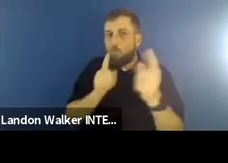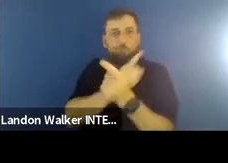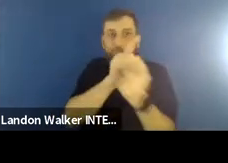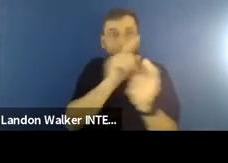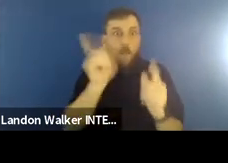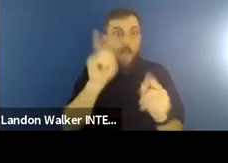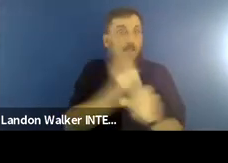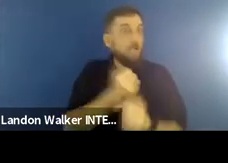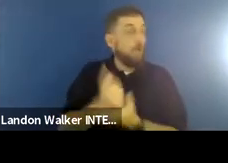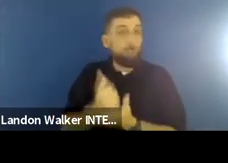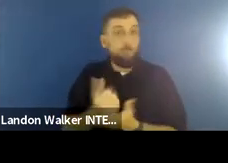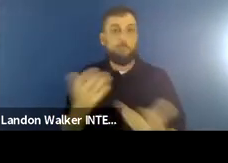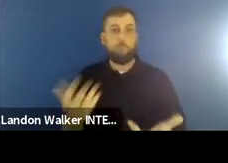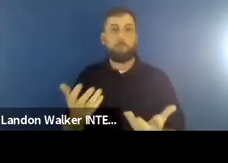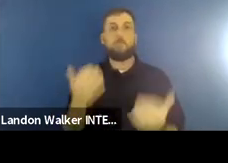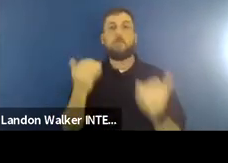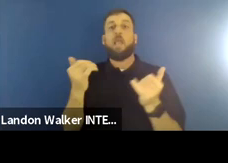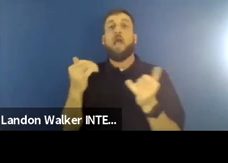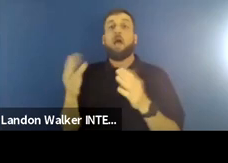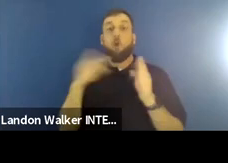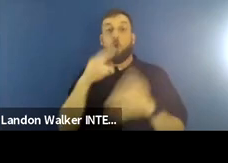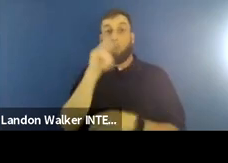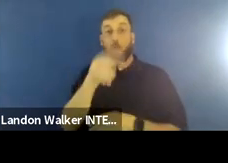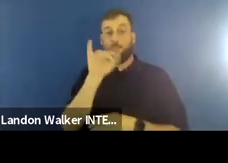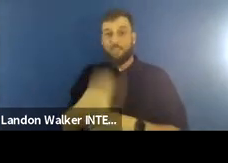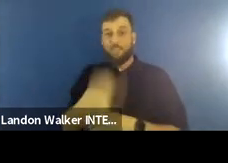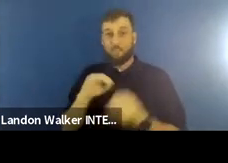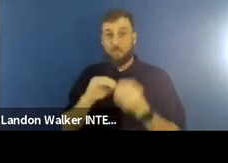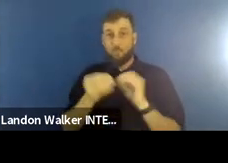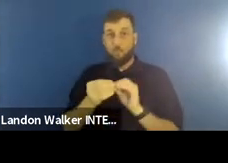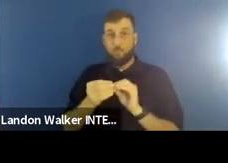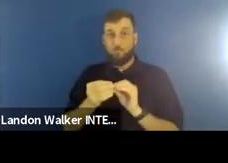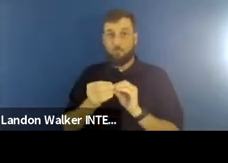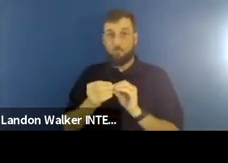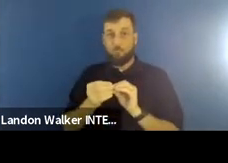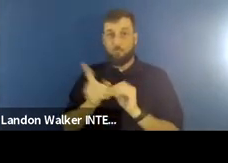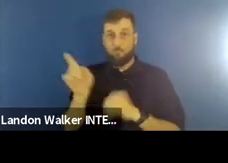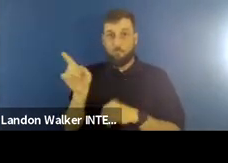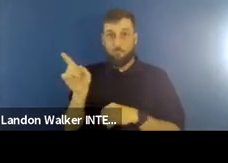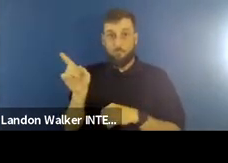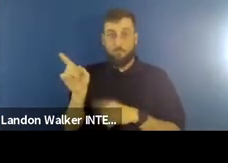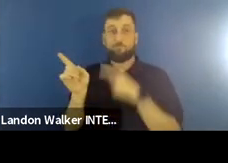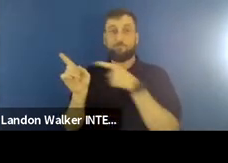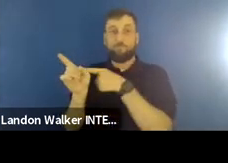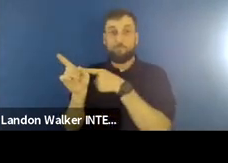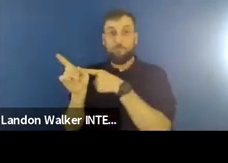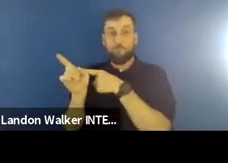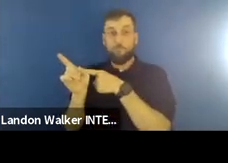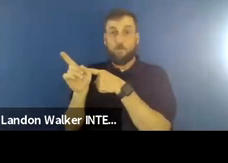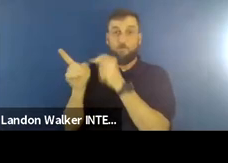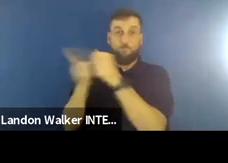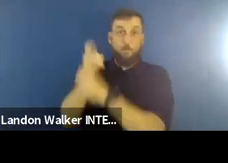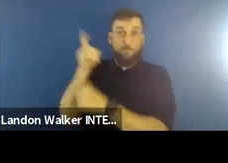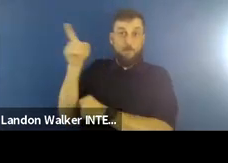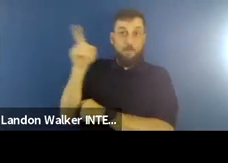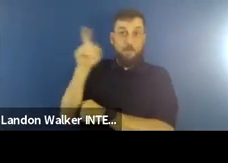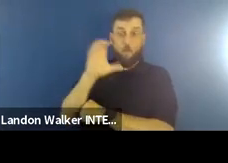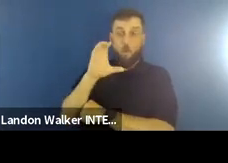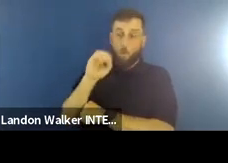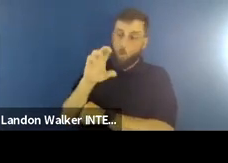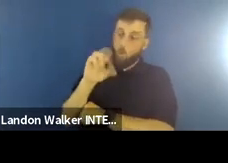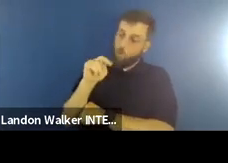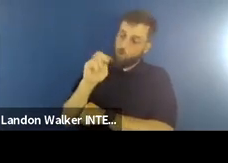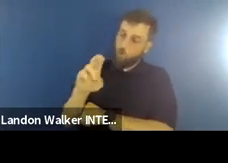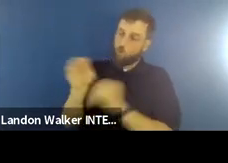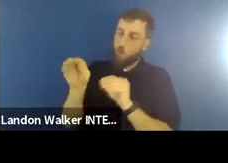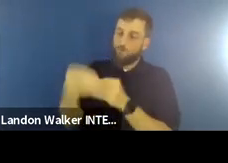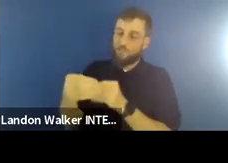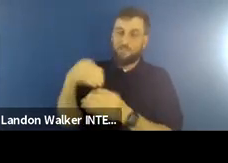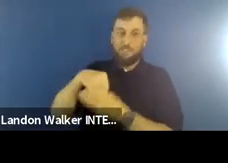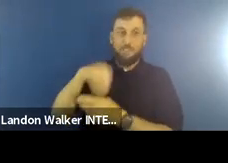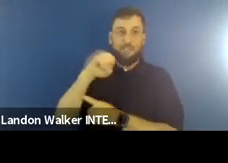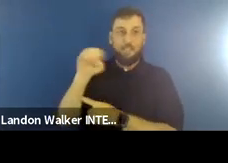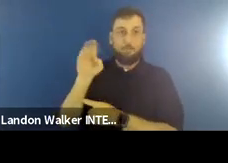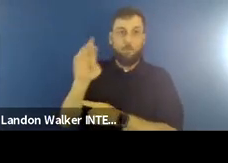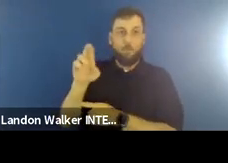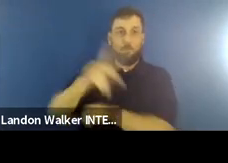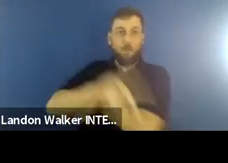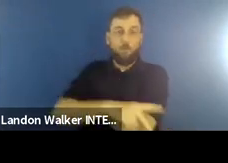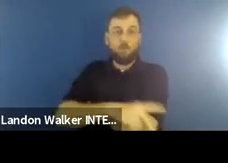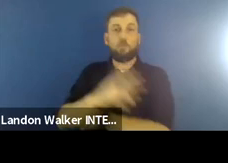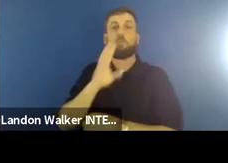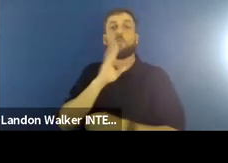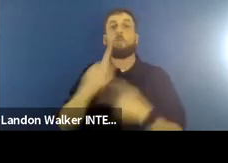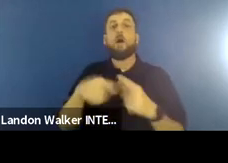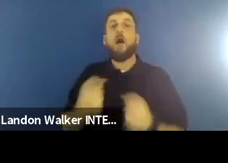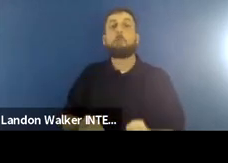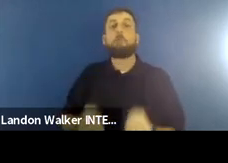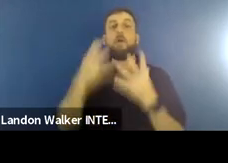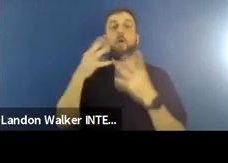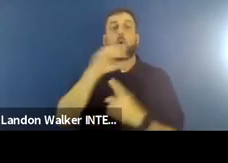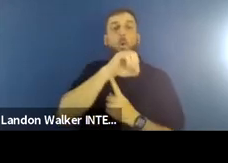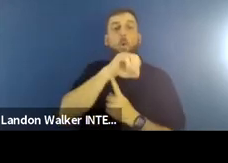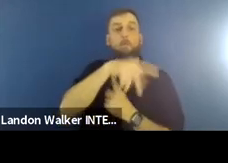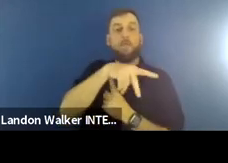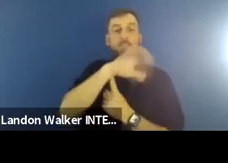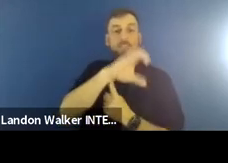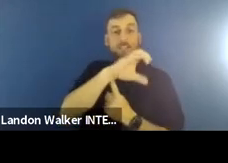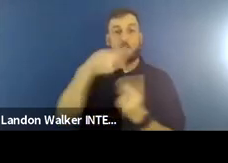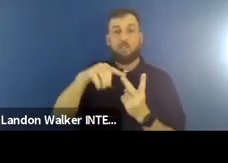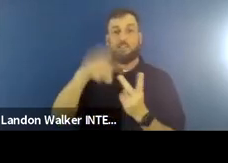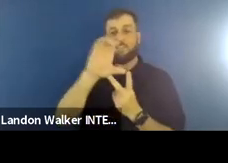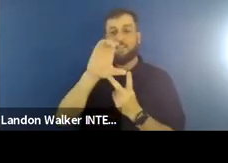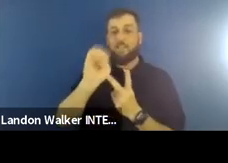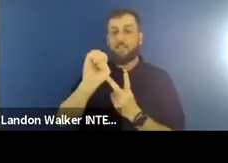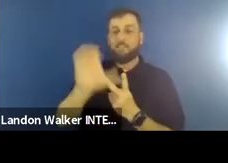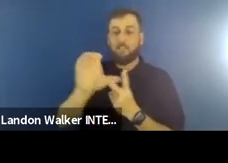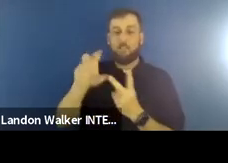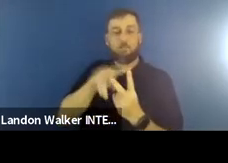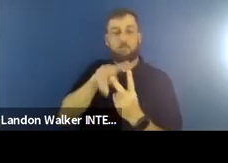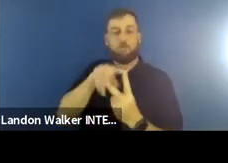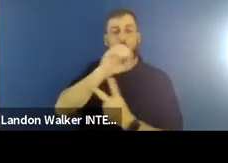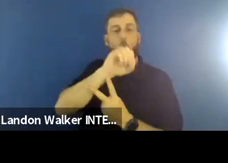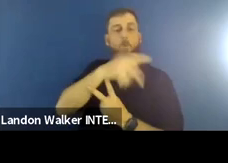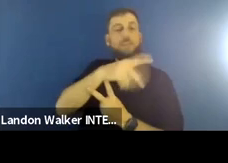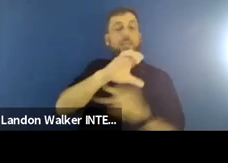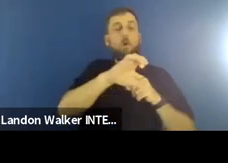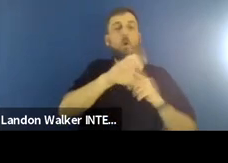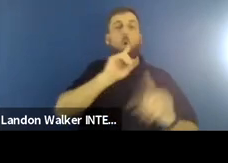So when you look at this number here, this right here is the information from the coroner's office for East Baton Rouge Parish. And in this information, it talks about the number of o PCs and cc's and what OPC stands for his order of protective custody.